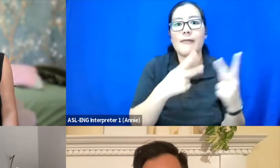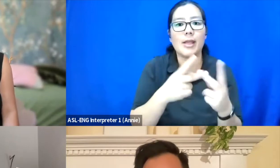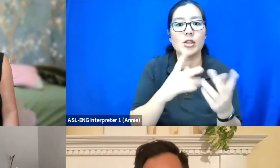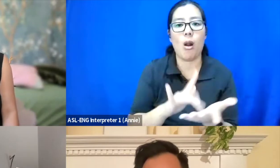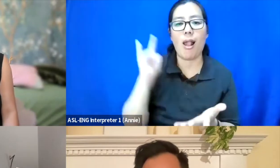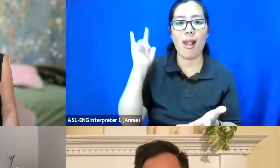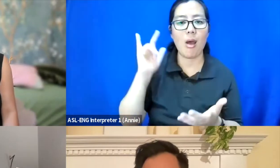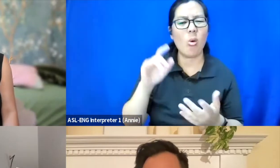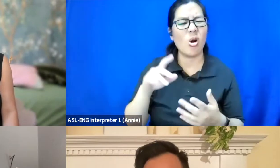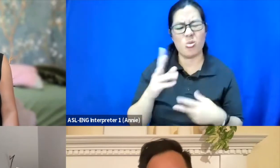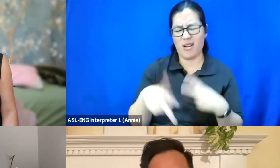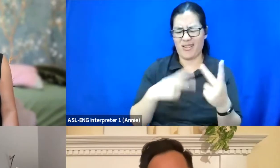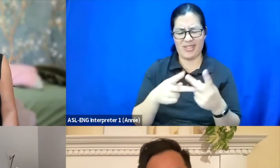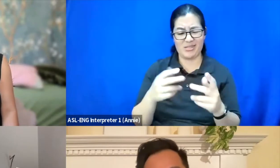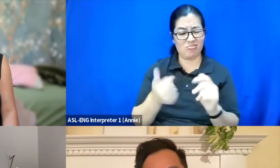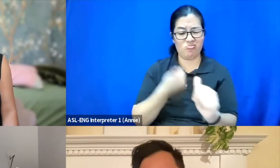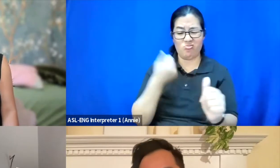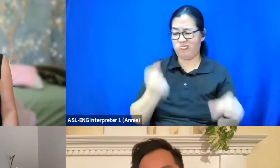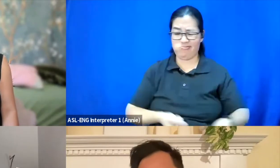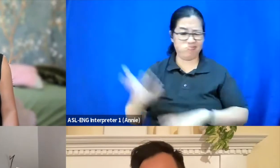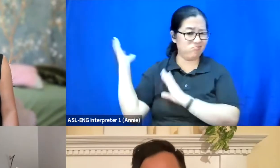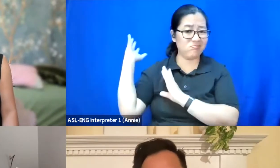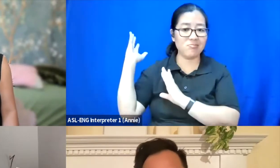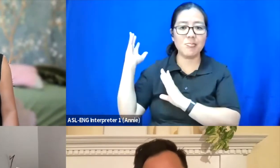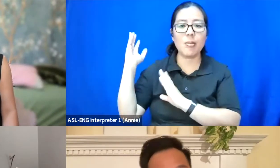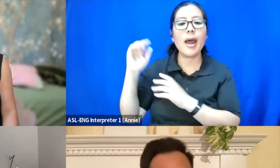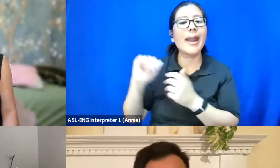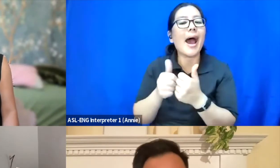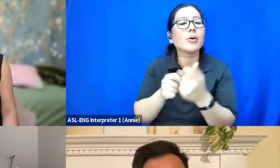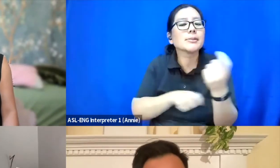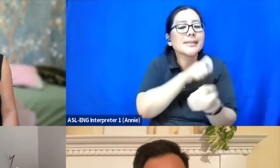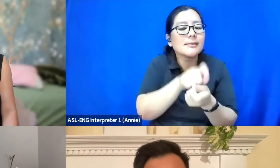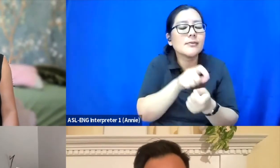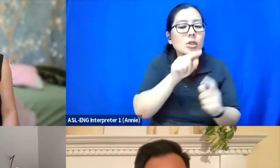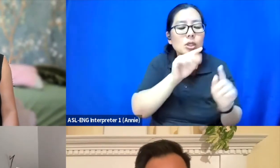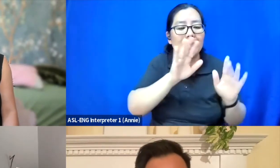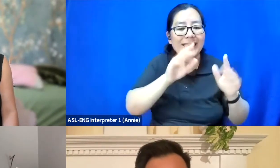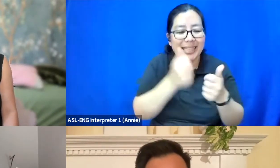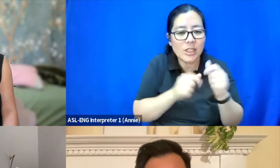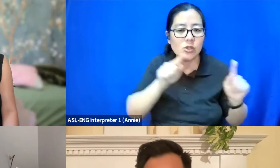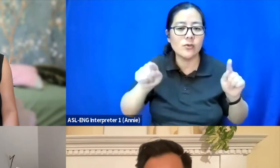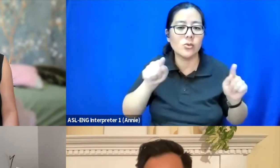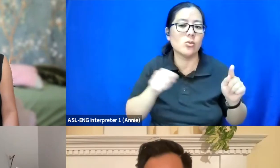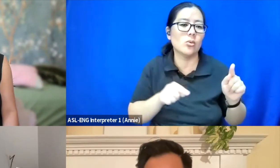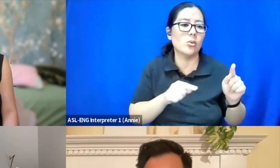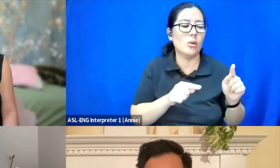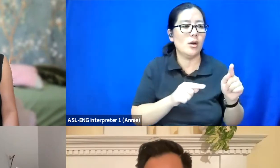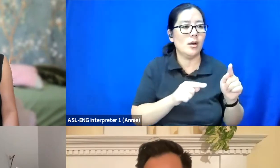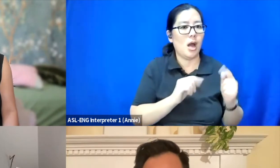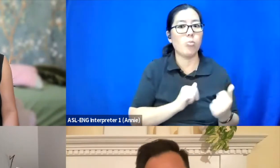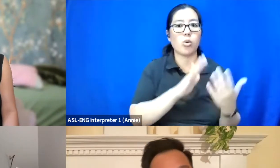But what I found was that when journalists wanted to write about the book,